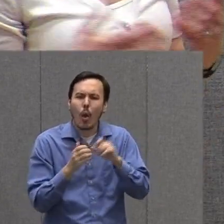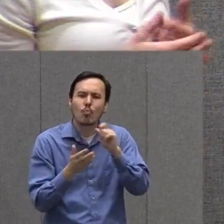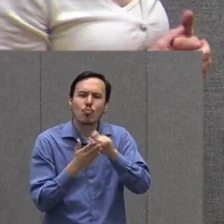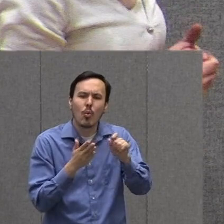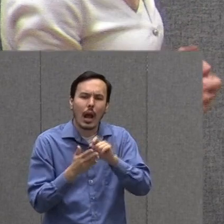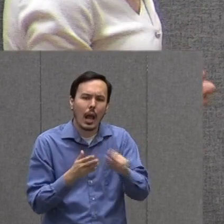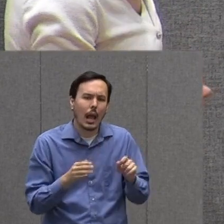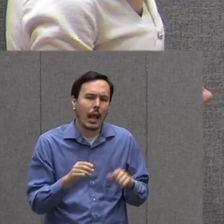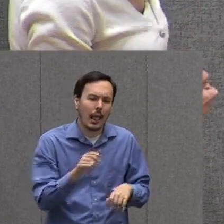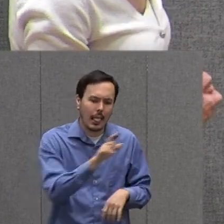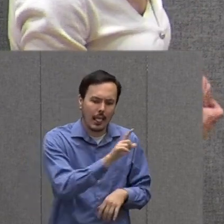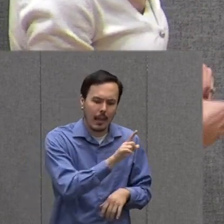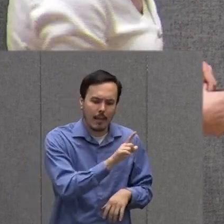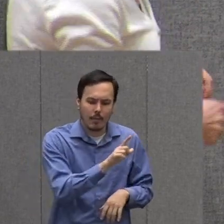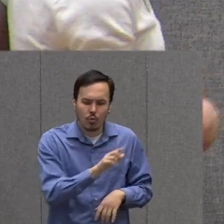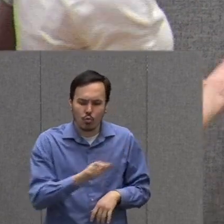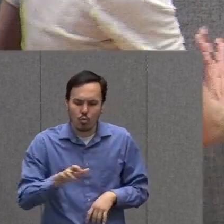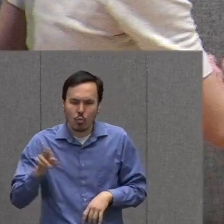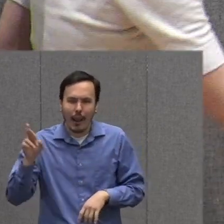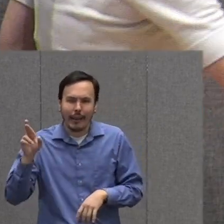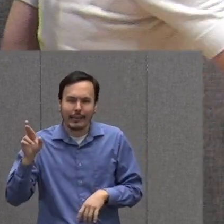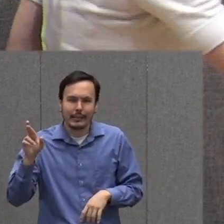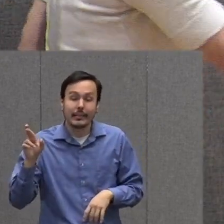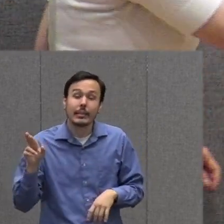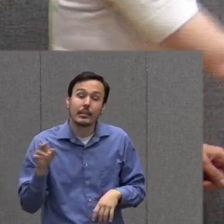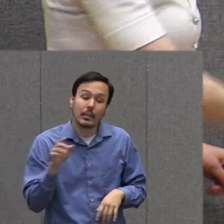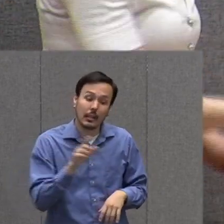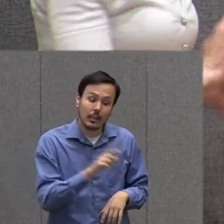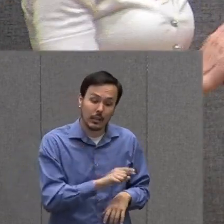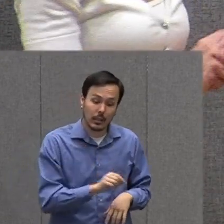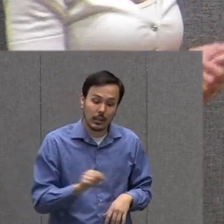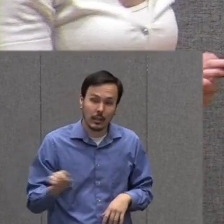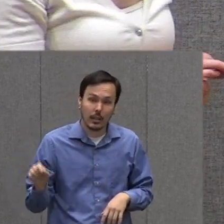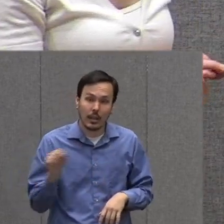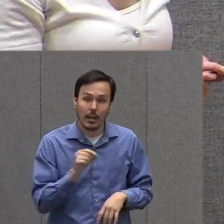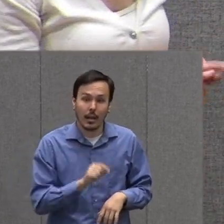So that's what we're going to be doing as we extend this into writing.